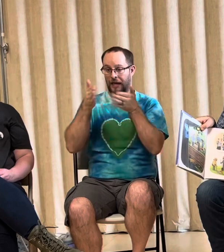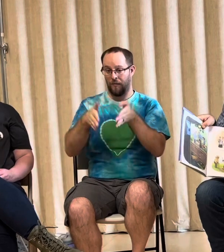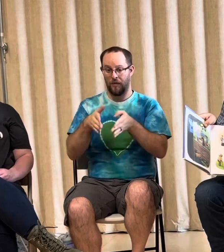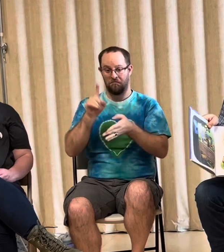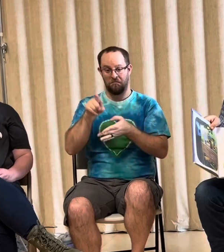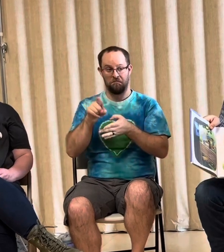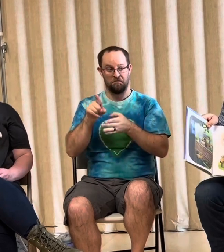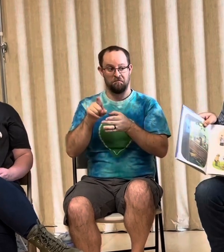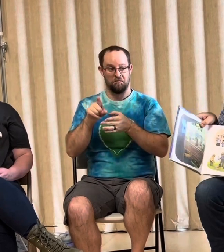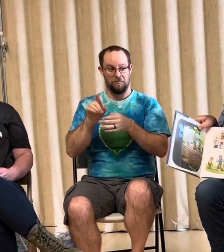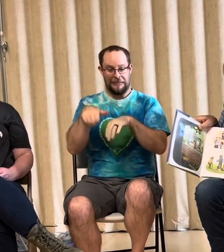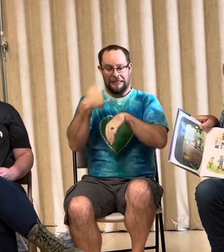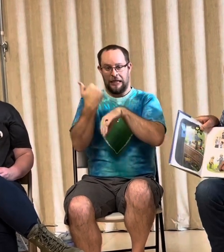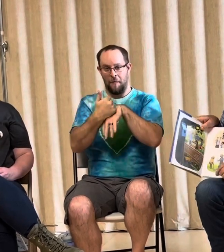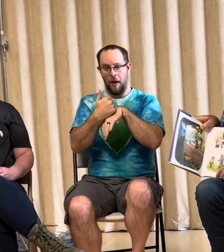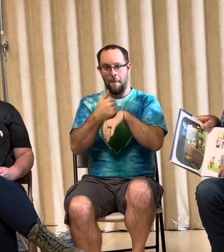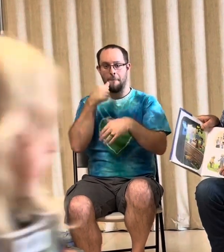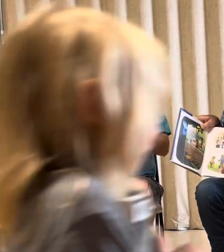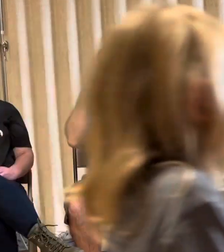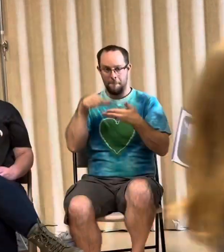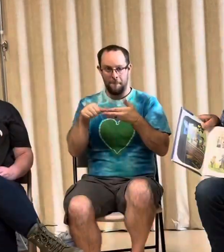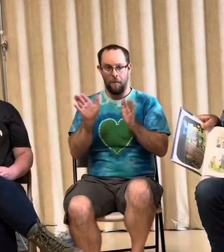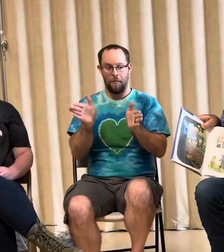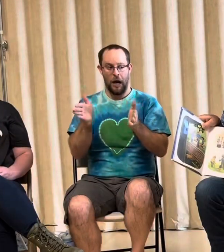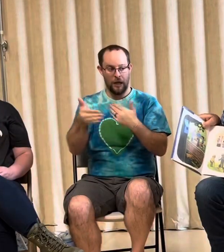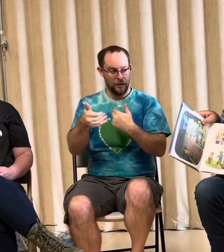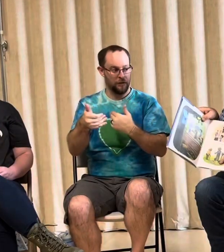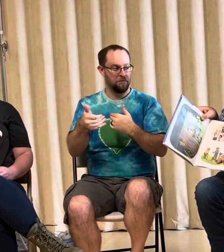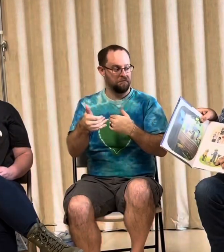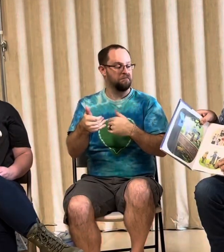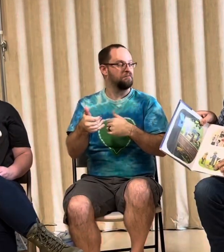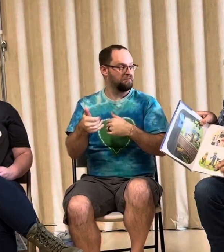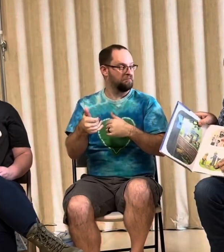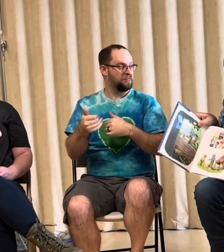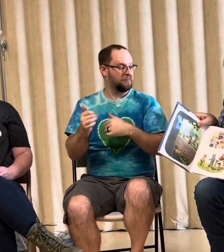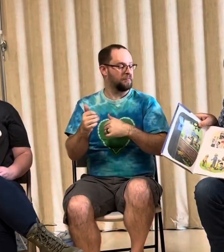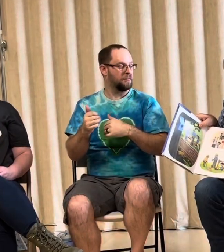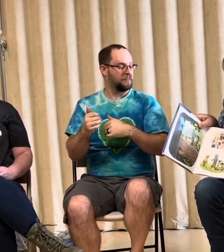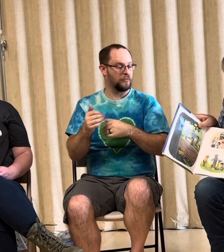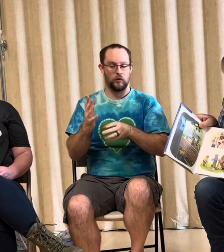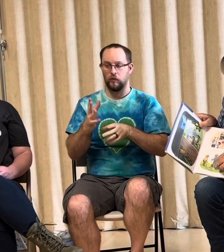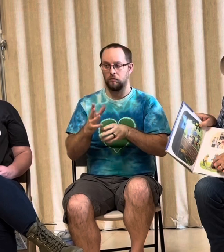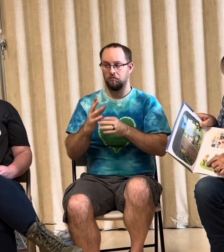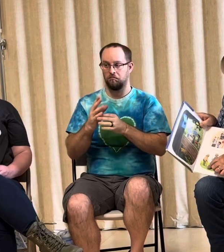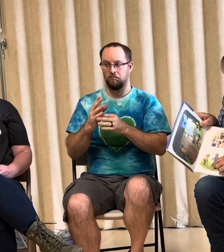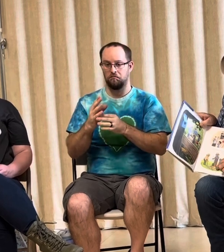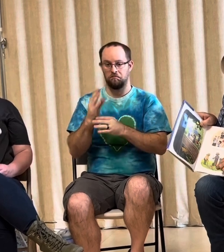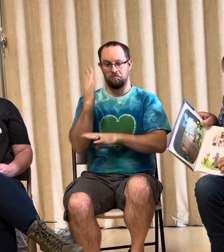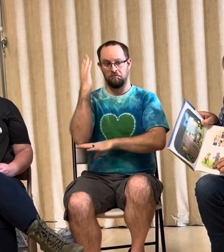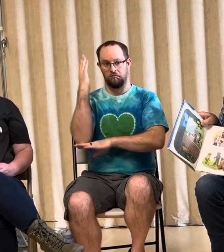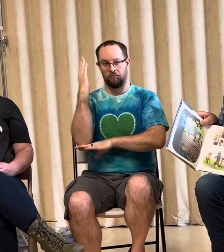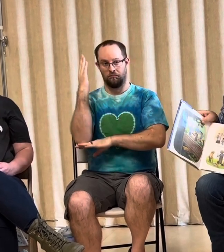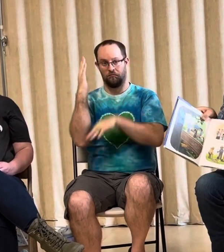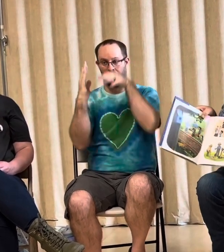to put up a mailbox. So they put up something to hold the mailbox. And I think the dog's kind